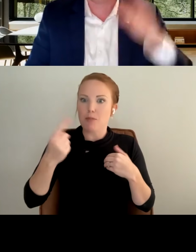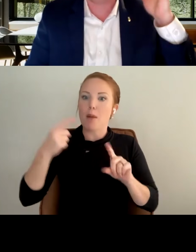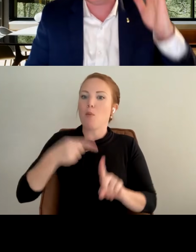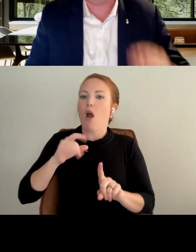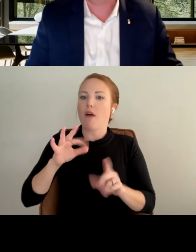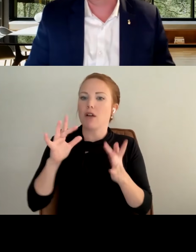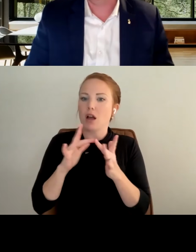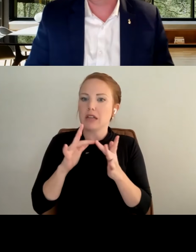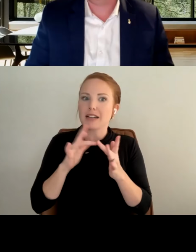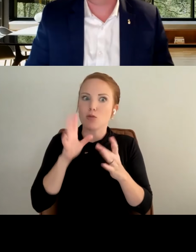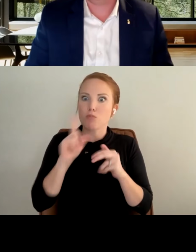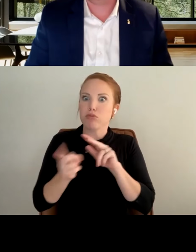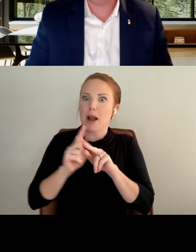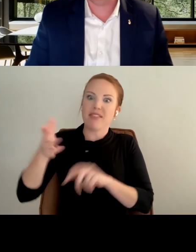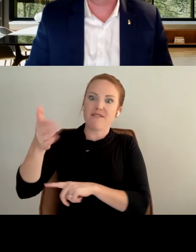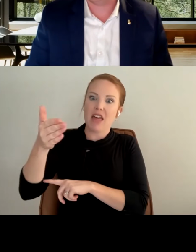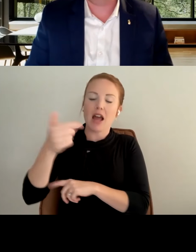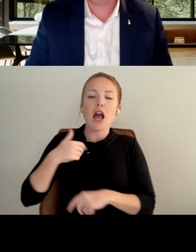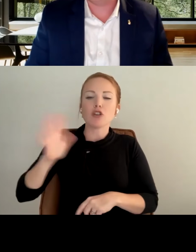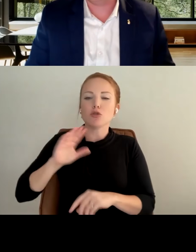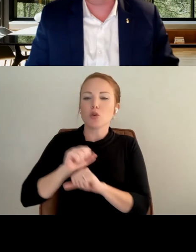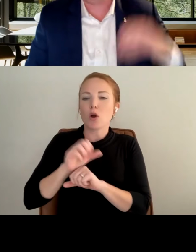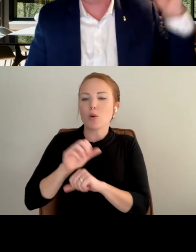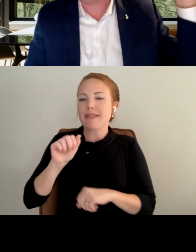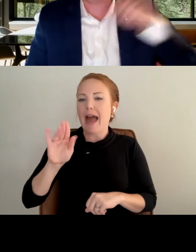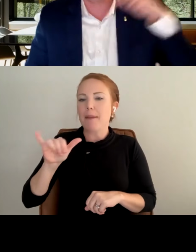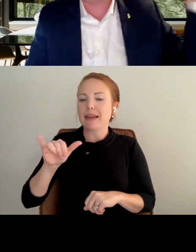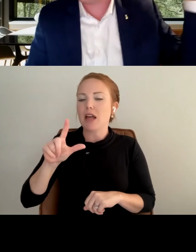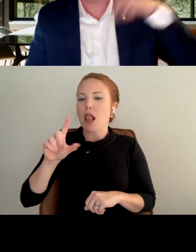raise the flag. I used to work with Abby Lasordo, she talked about raising her accessibility flag,